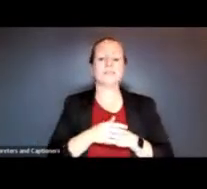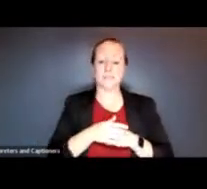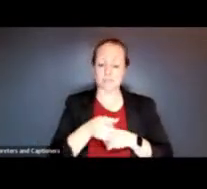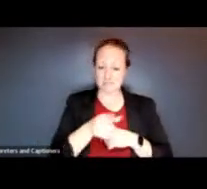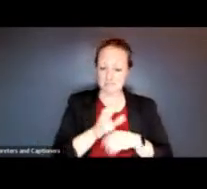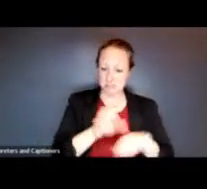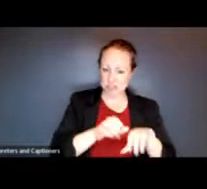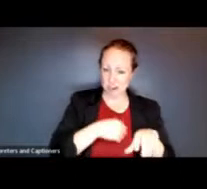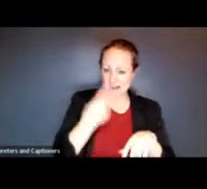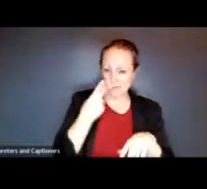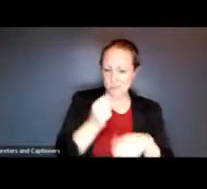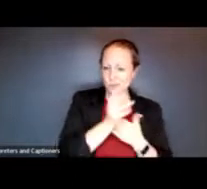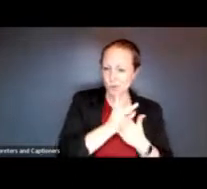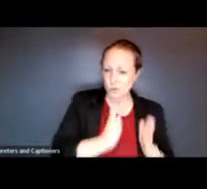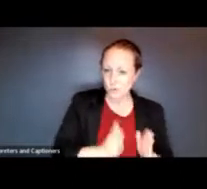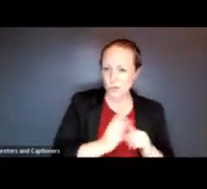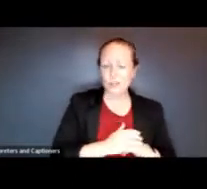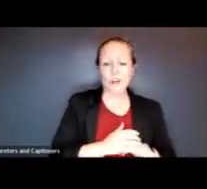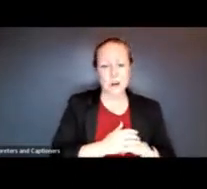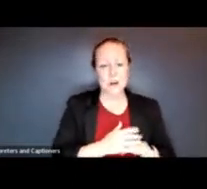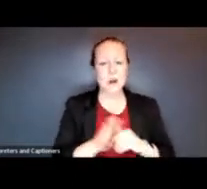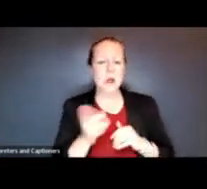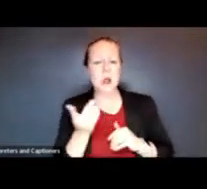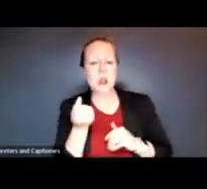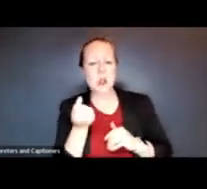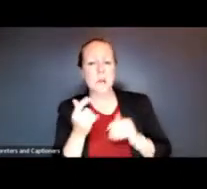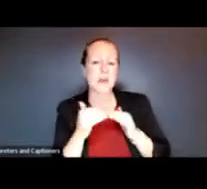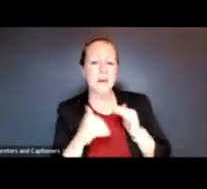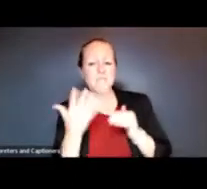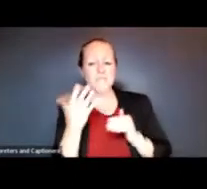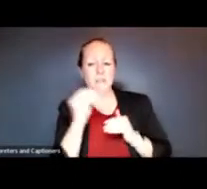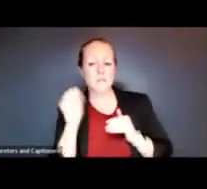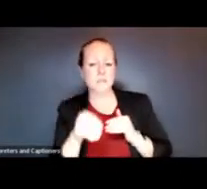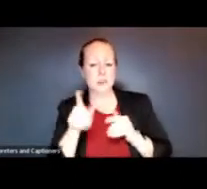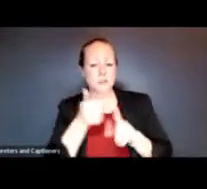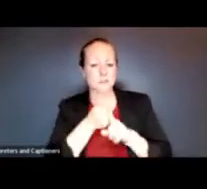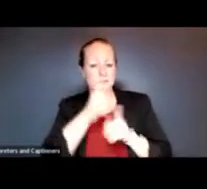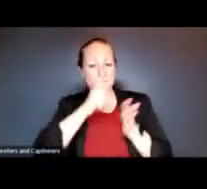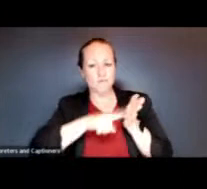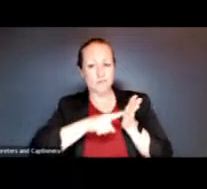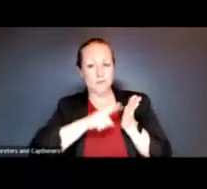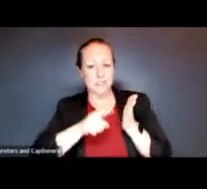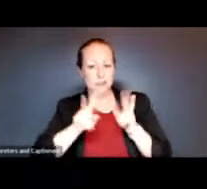little bit of 5% are research analysts. We are close to almost everyone responded to that. I'm